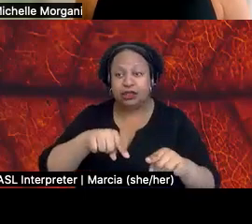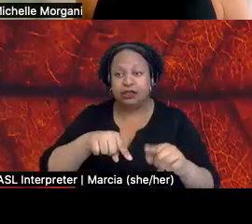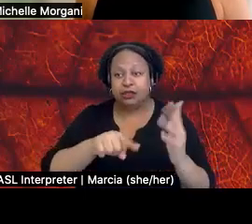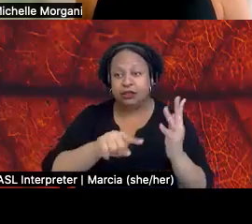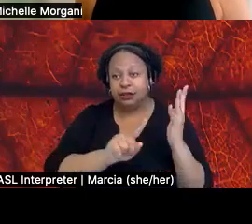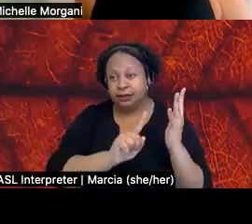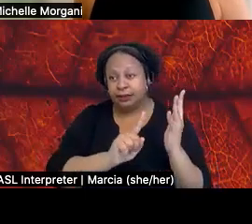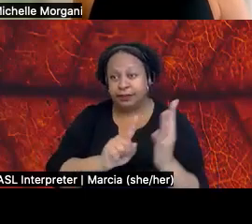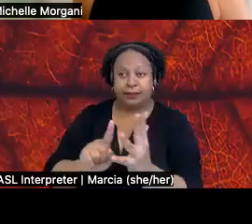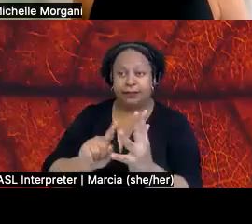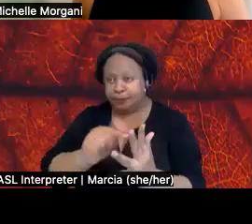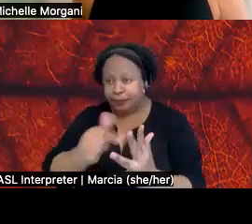Next slide, please.